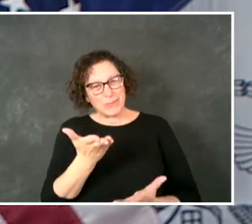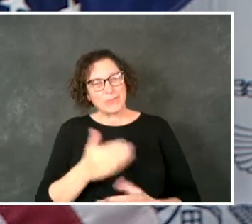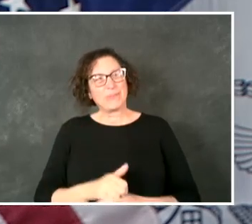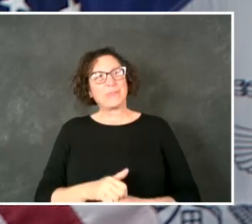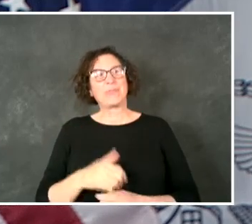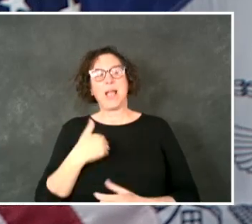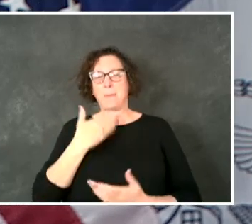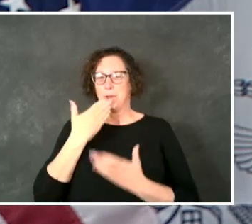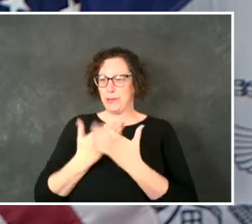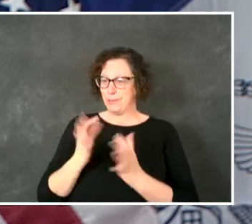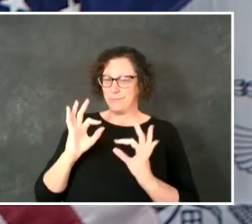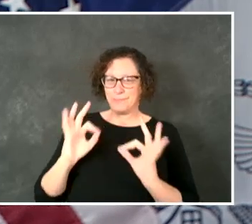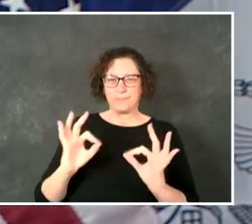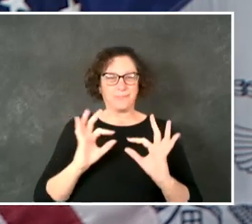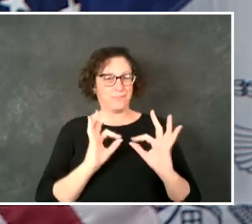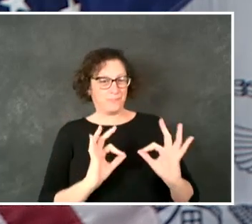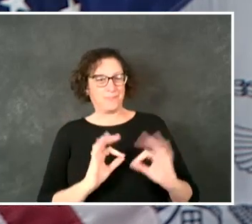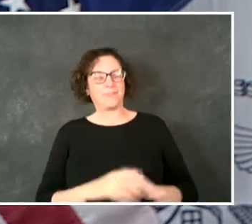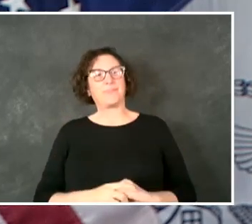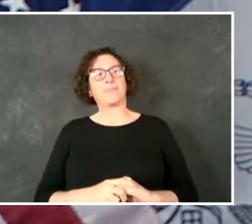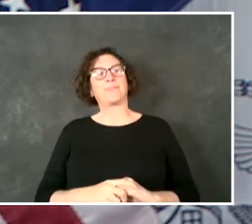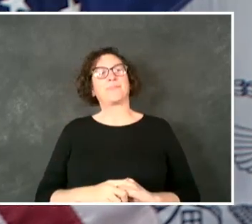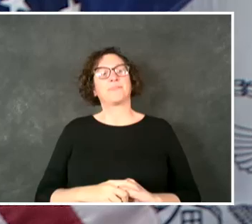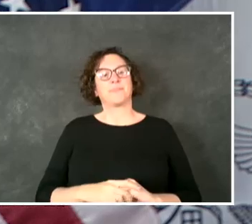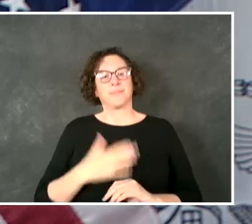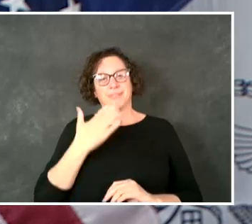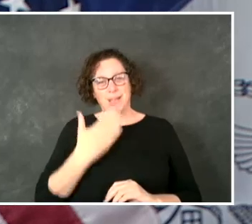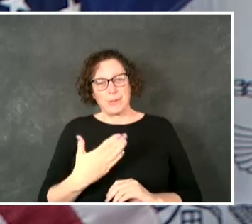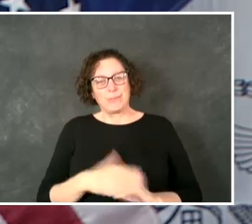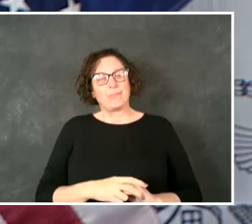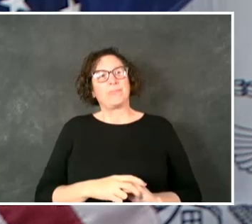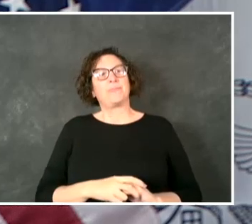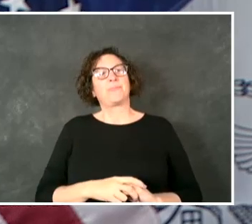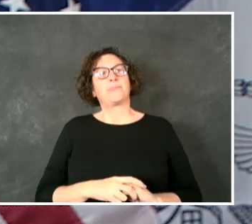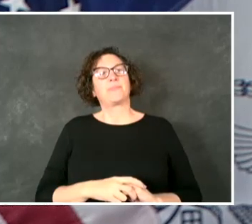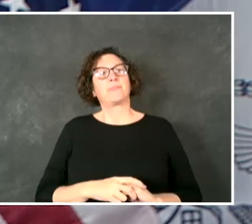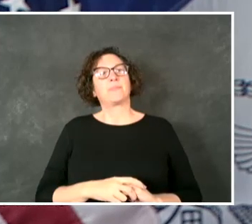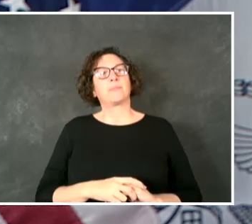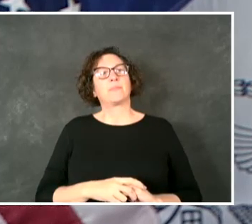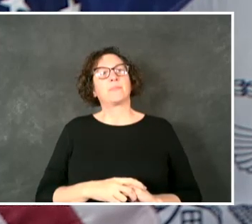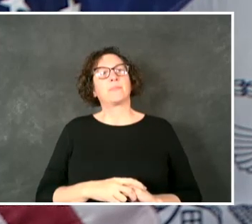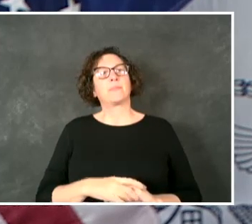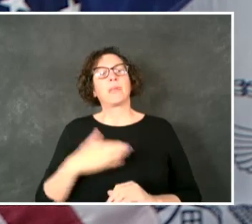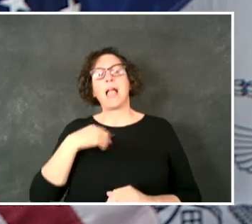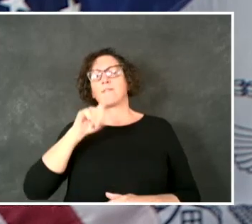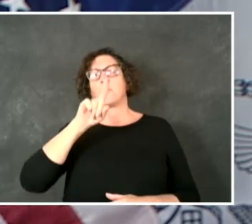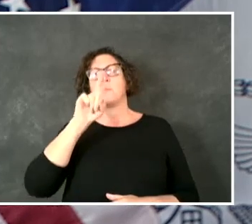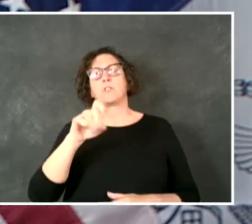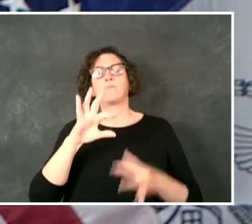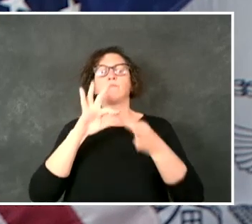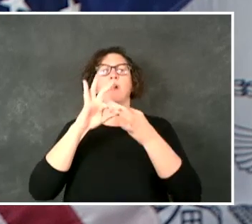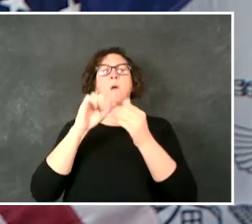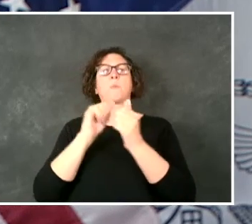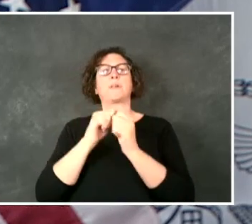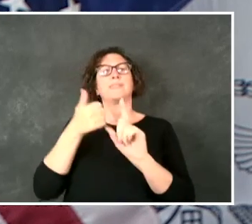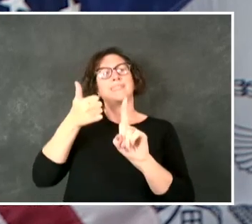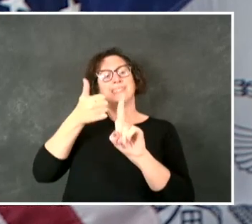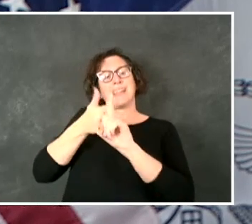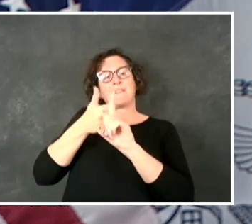OKAY. NEXT QUESTION ISEN J FROM THE AP. HI, MR. MAYOR, HOW ARE YOU?